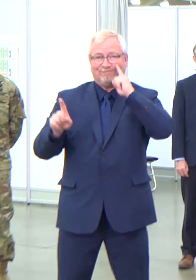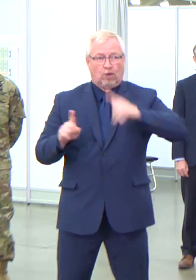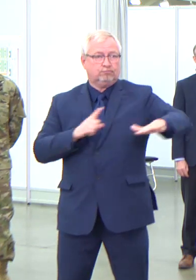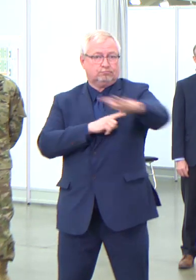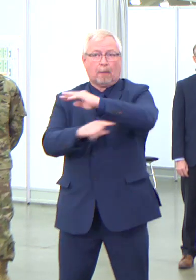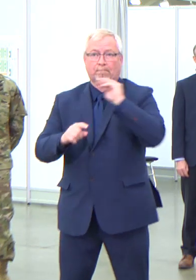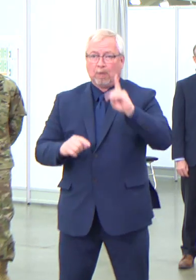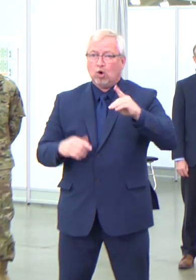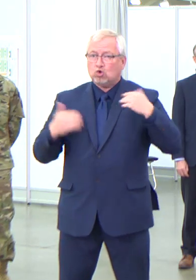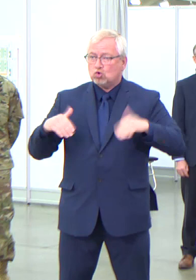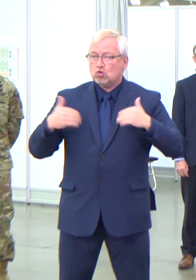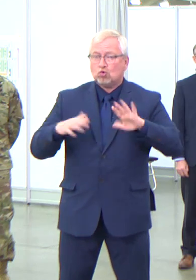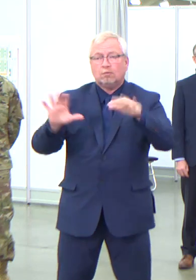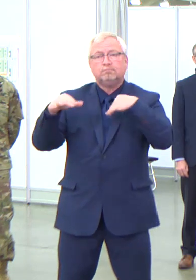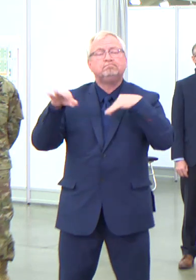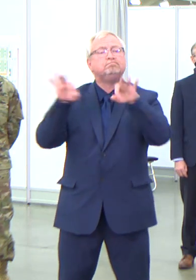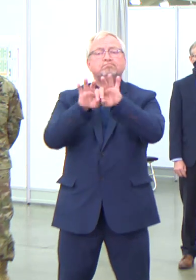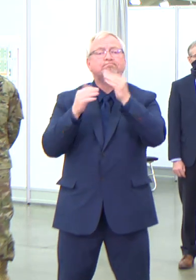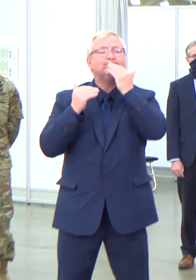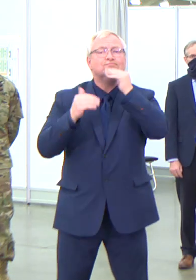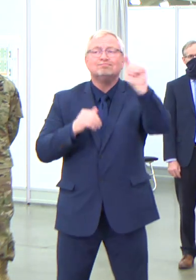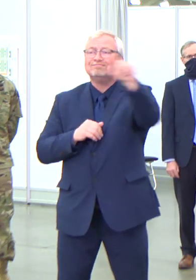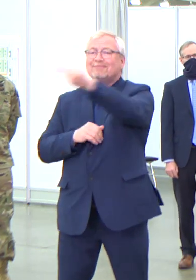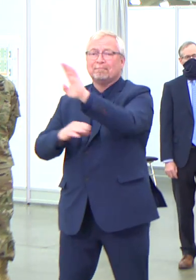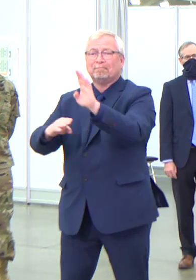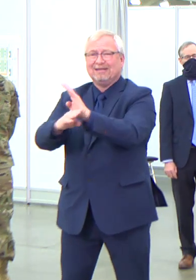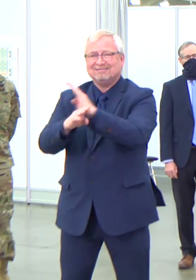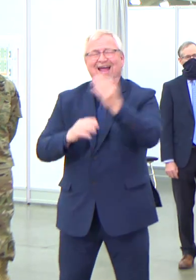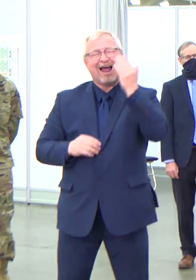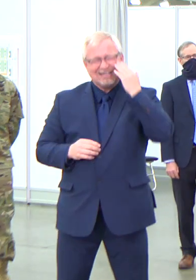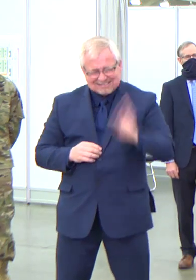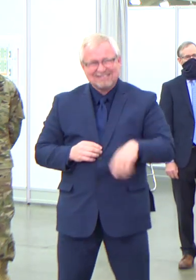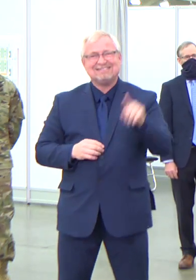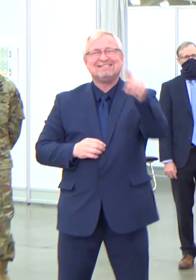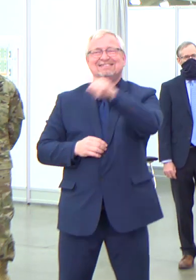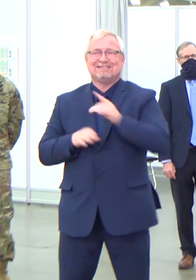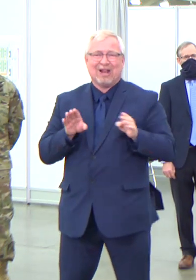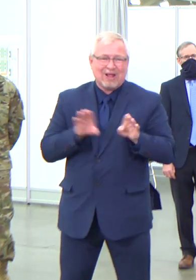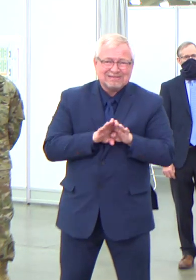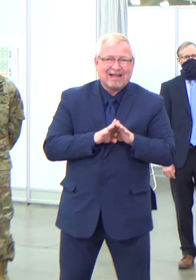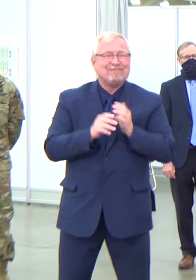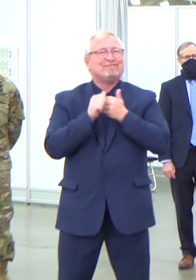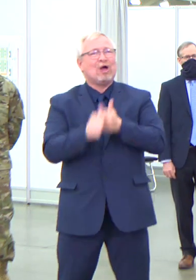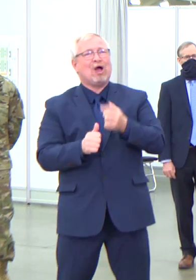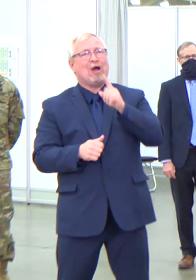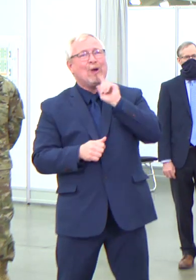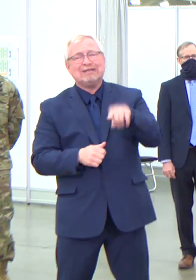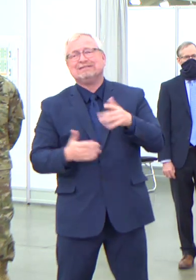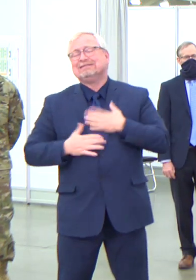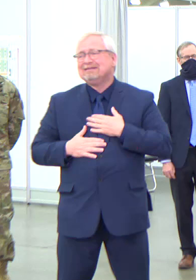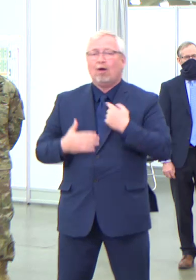difference. I also want to thank all the businesses that have complied with these orders and